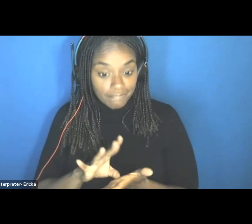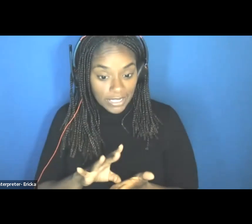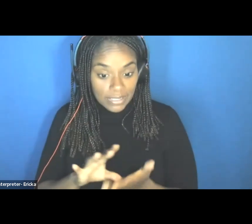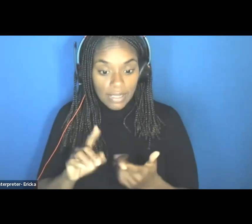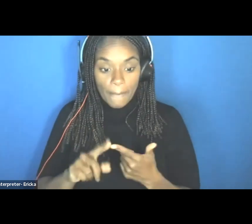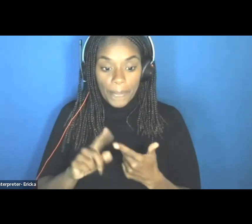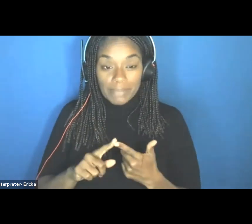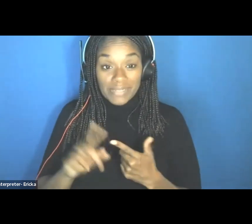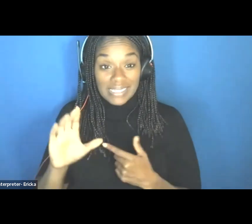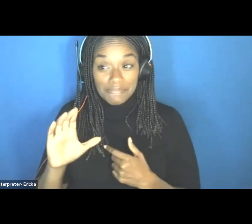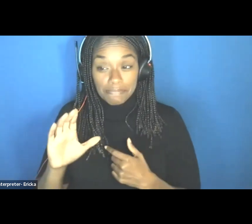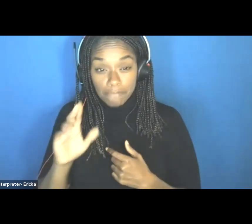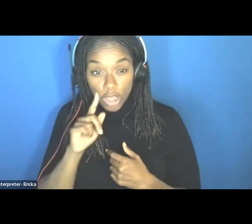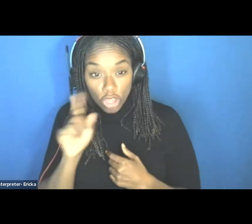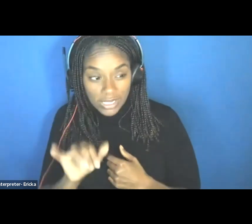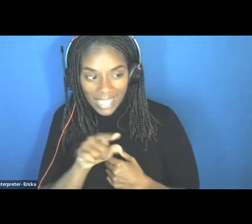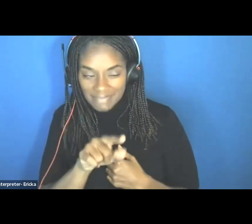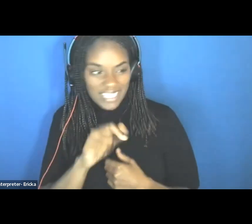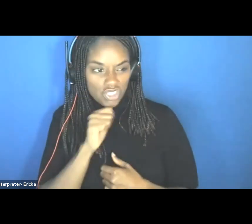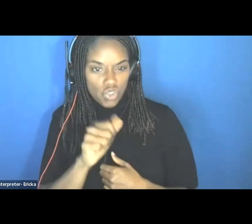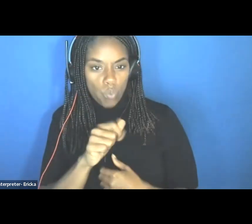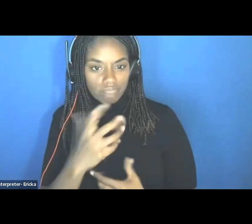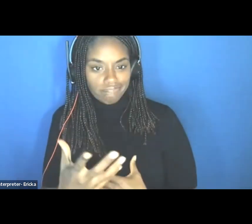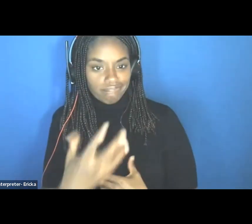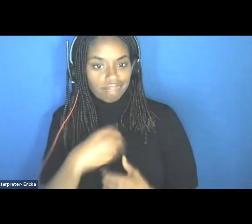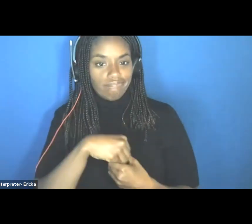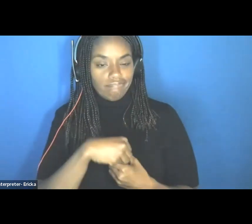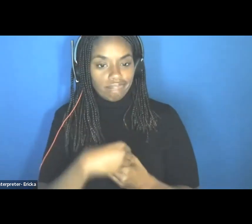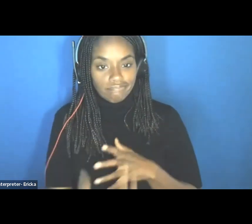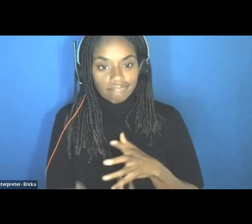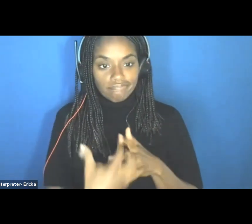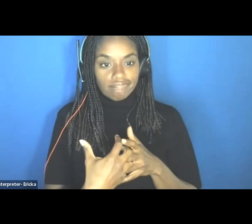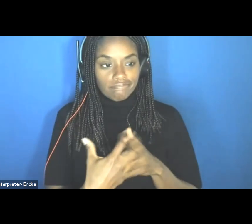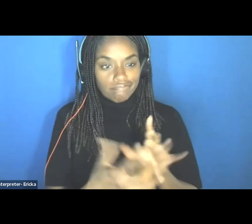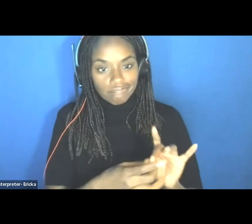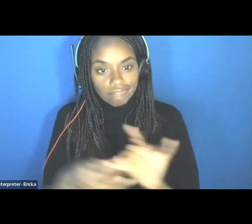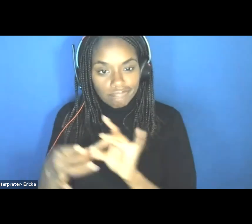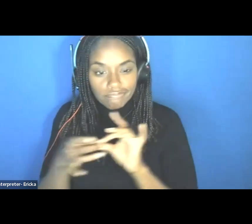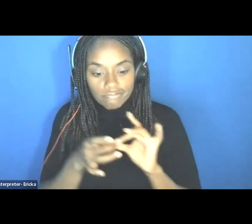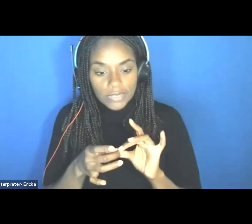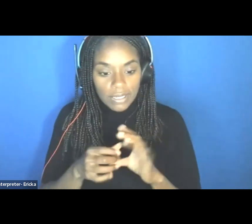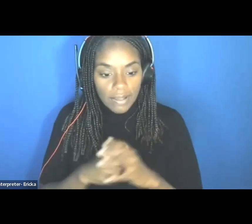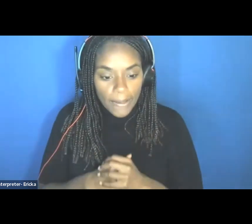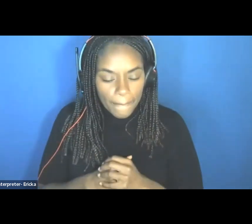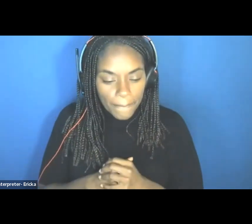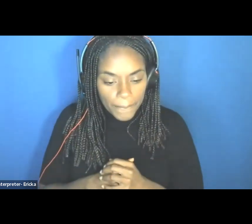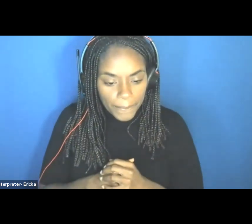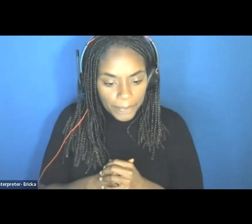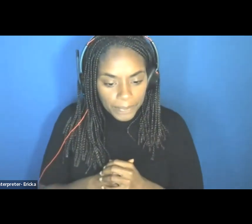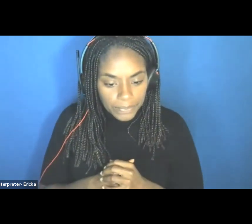There are communities within the Latino community who often live in fear of deportation, fear of being seen as an outsider. Fear of not being able to communicate. Fear of not fitting in.